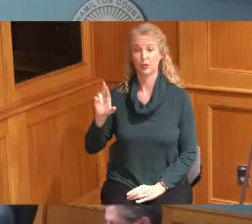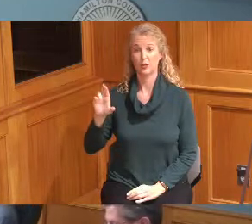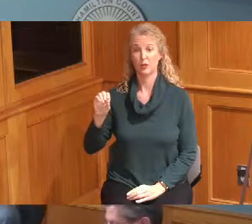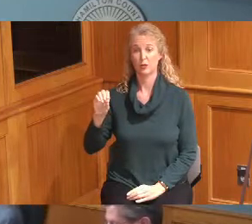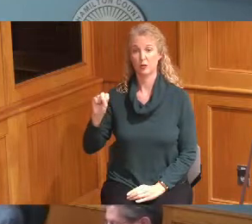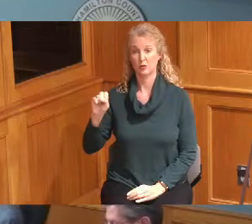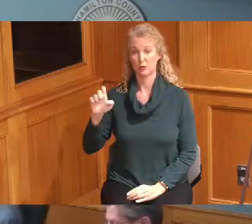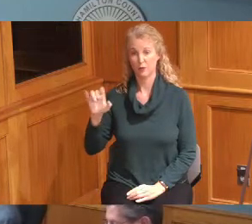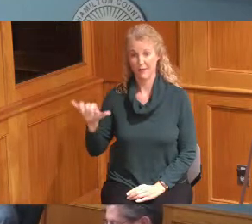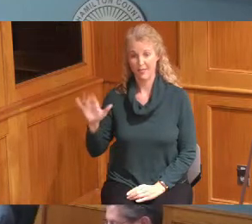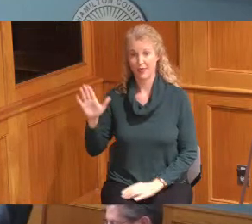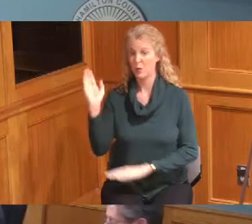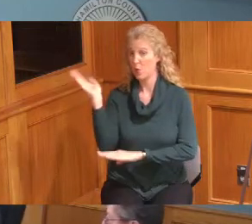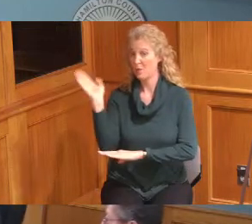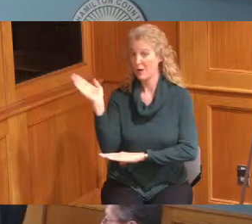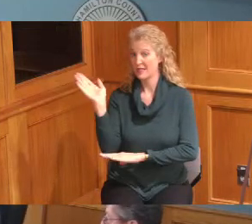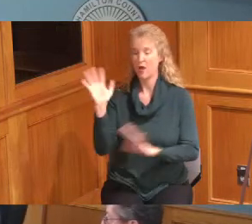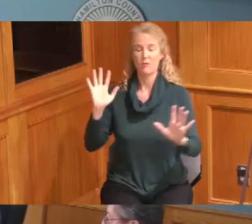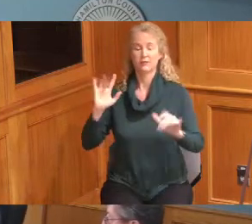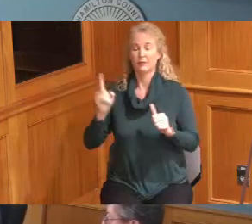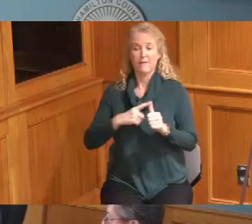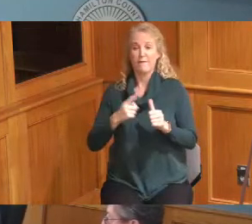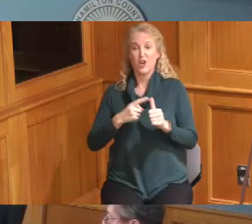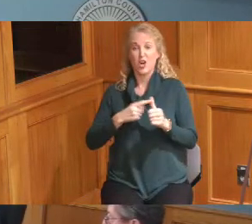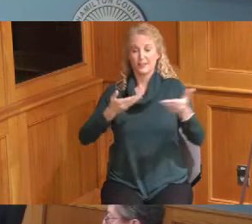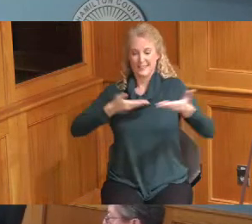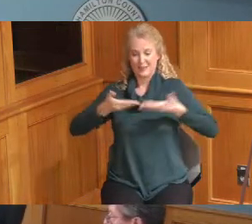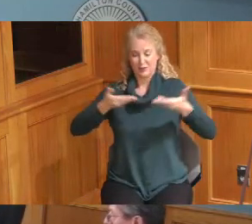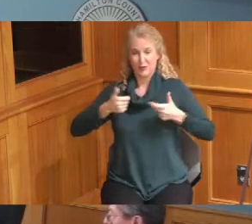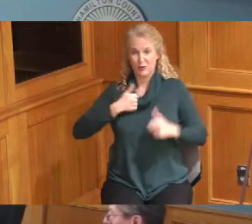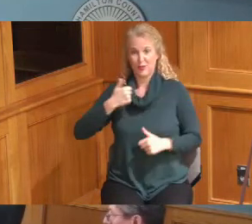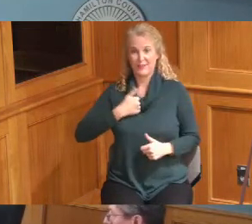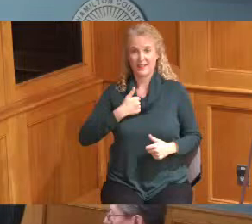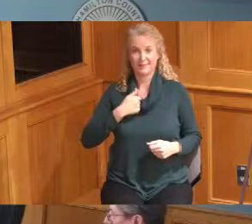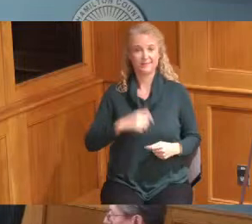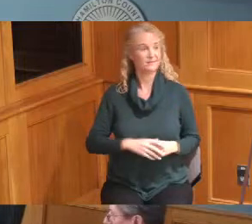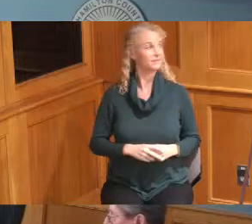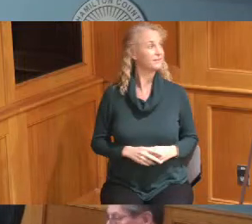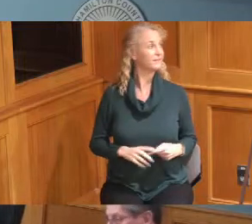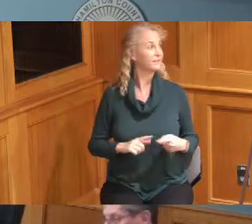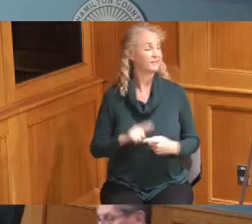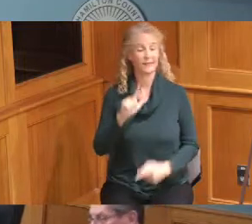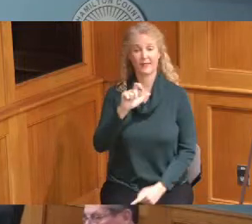presentation oh let's introduce ourselves on the Das first lesie Hervey Clerk to the